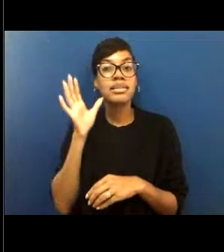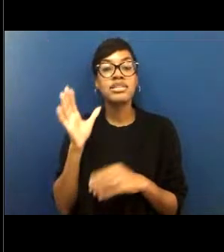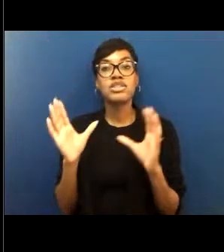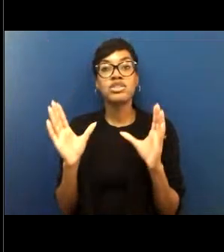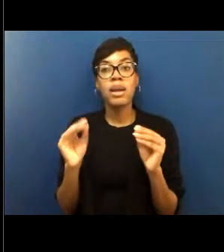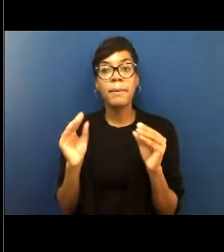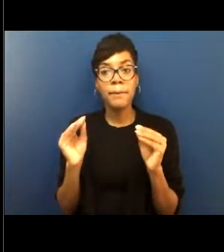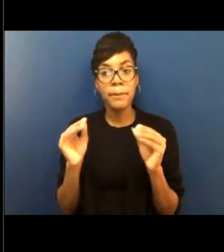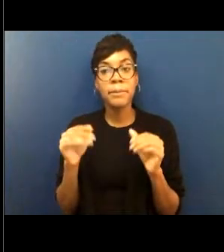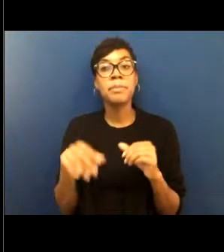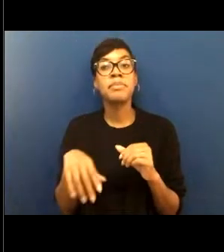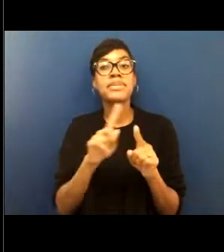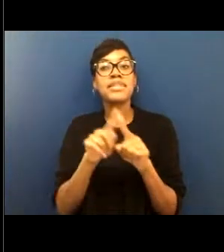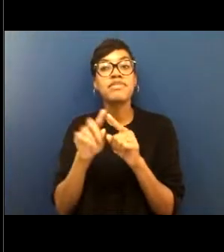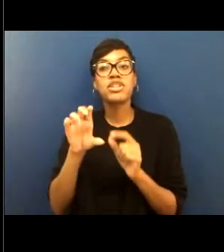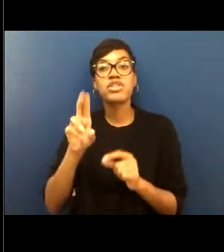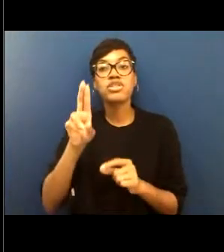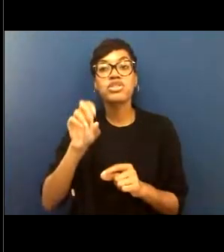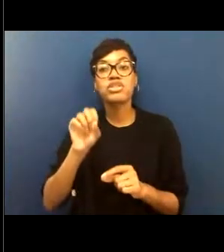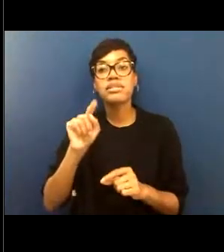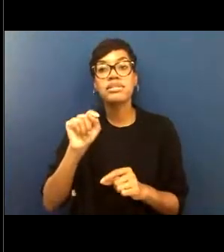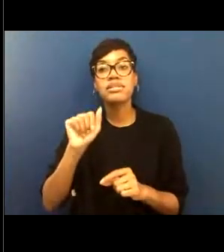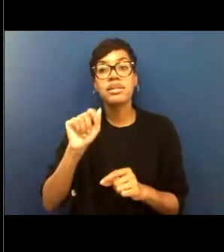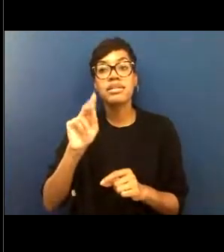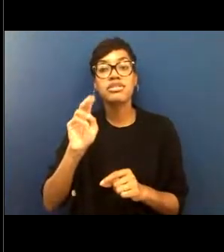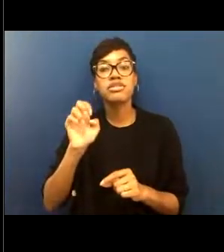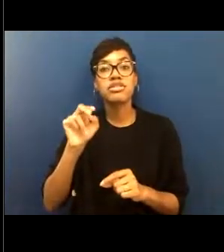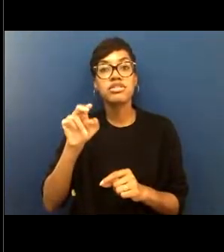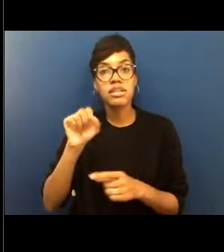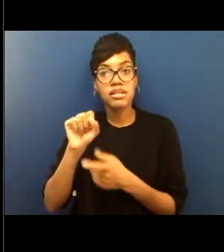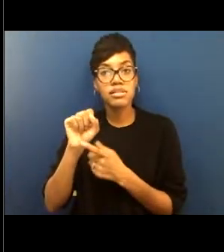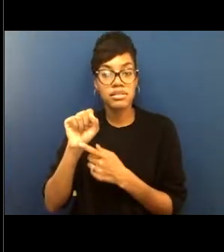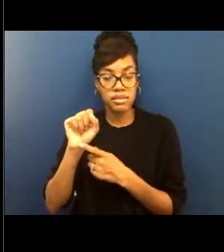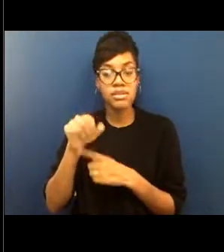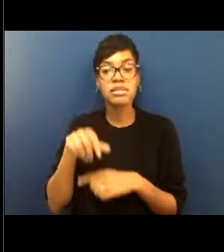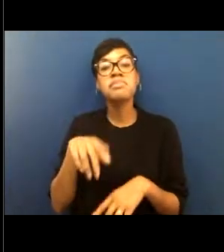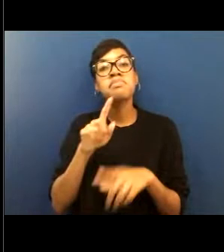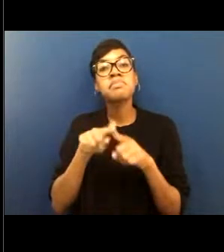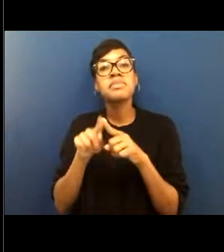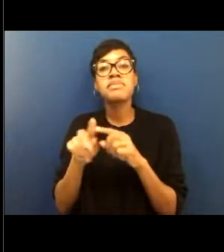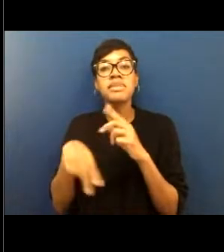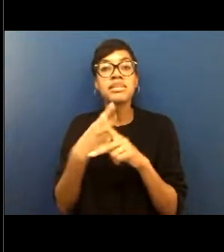that crabs are in. So we'll be talking about crustaceans found in Alaska waters, and we'll talk about crab biology